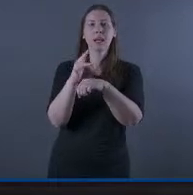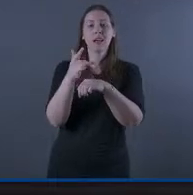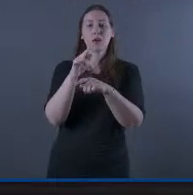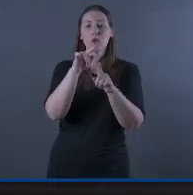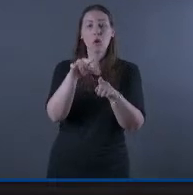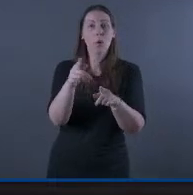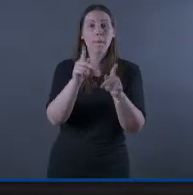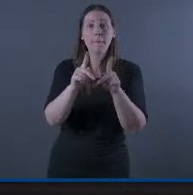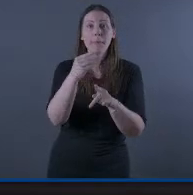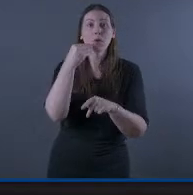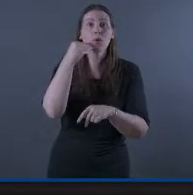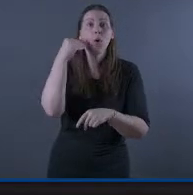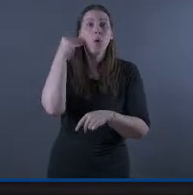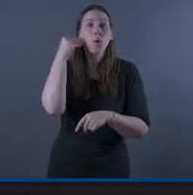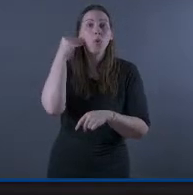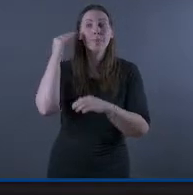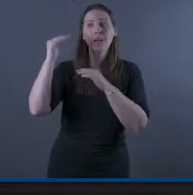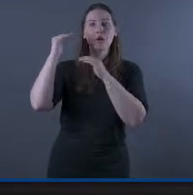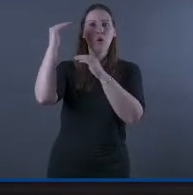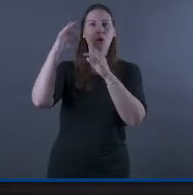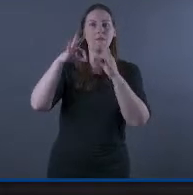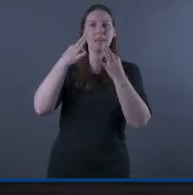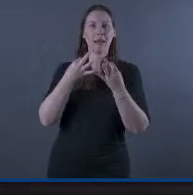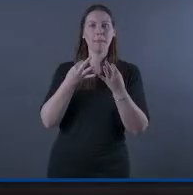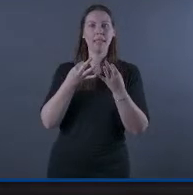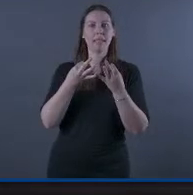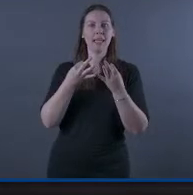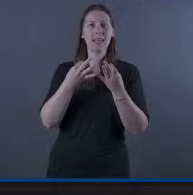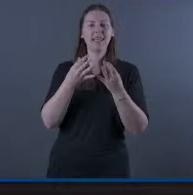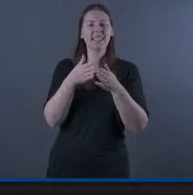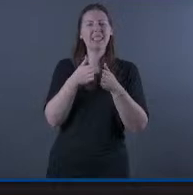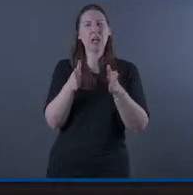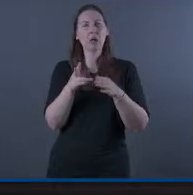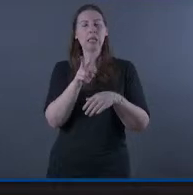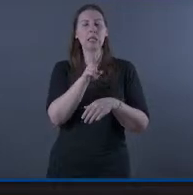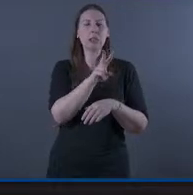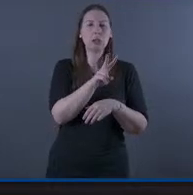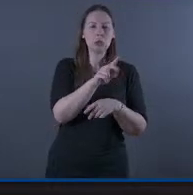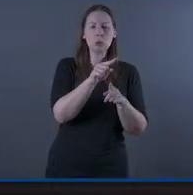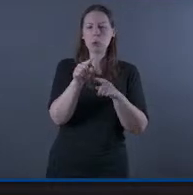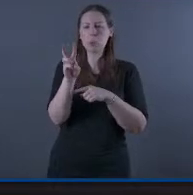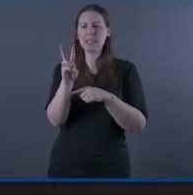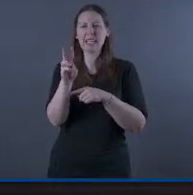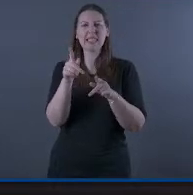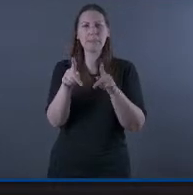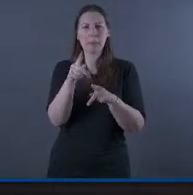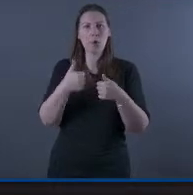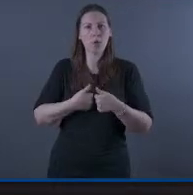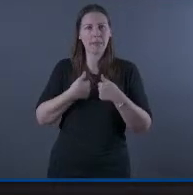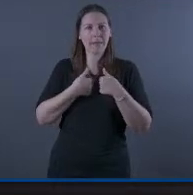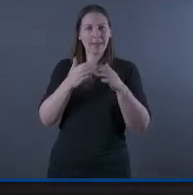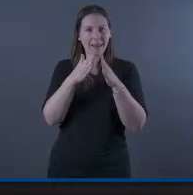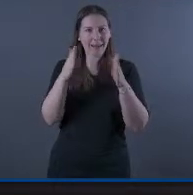which are generally two to six people at a place. So for, in terms of efficiency, you know